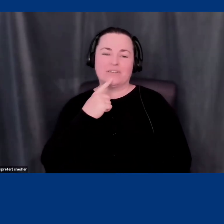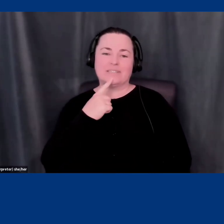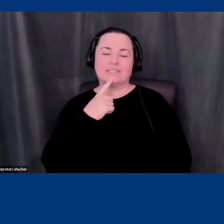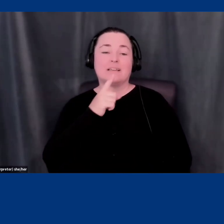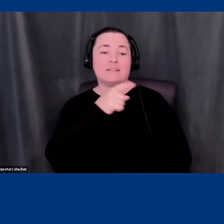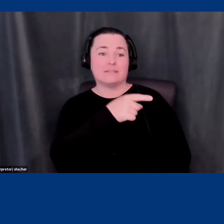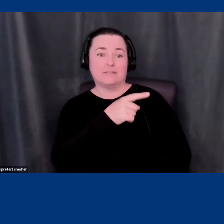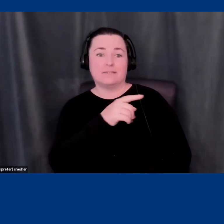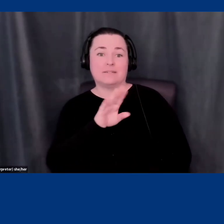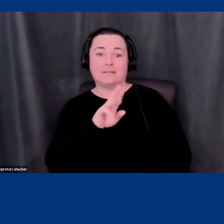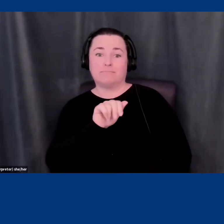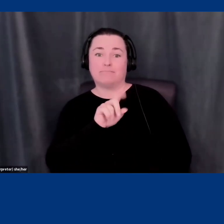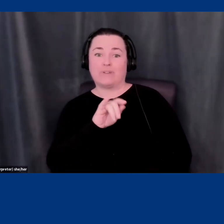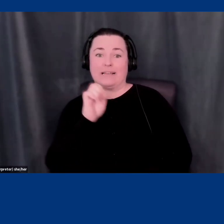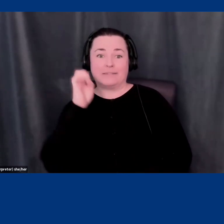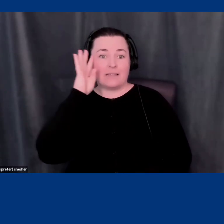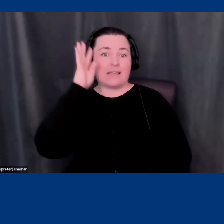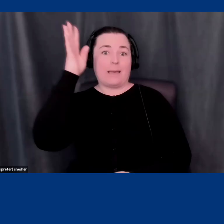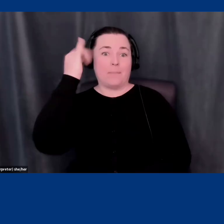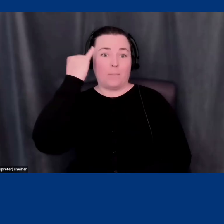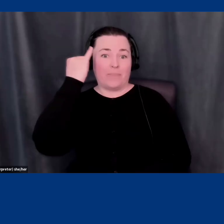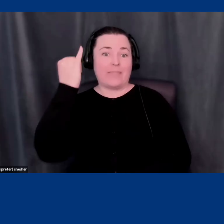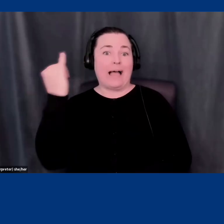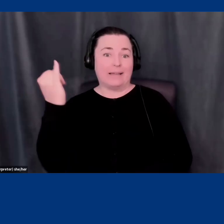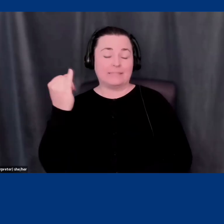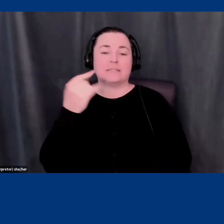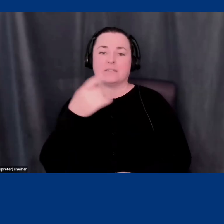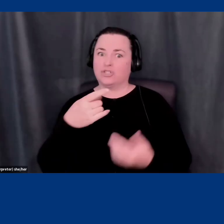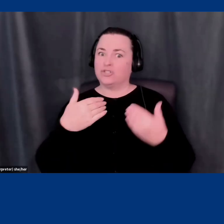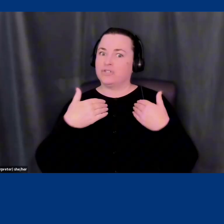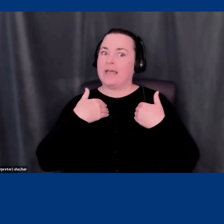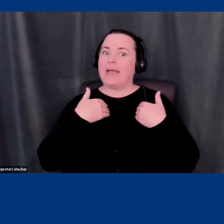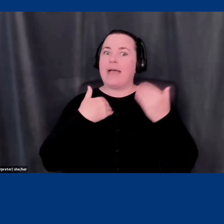we go she had a long list and we dedicated